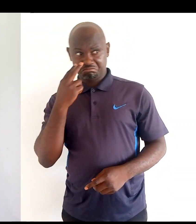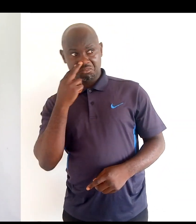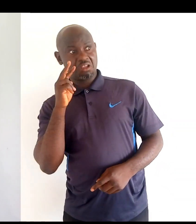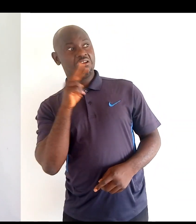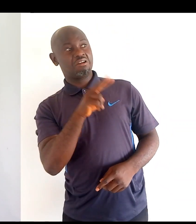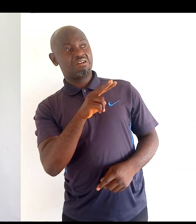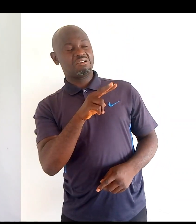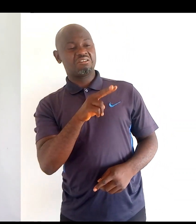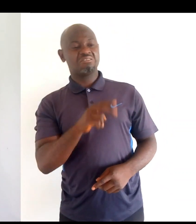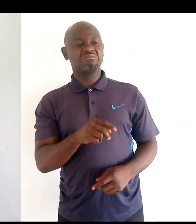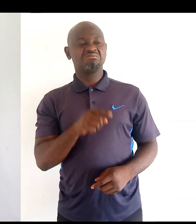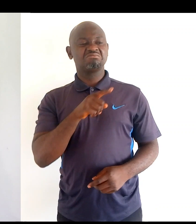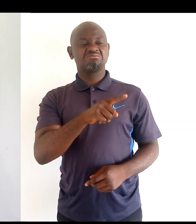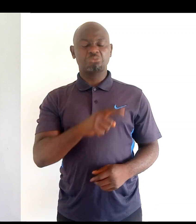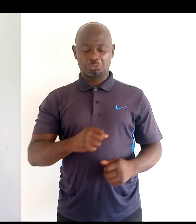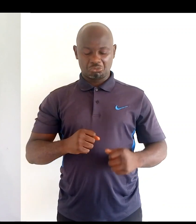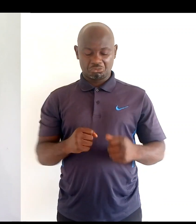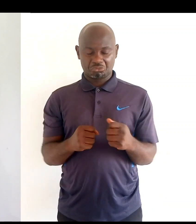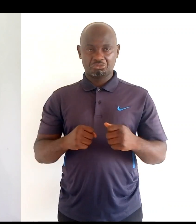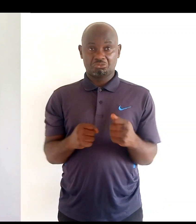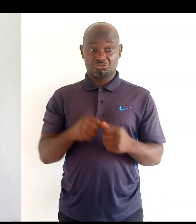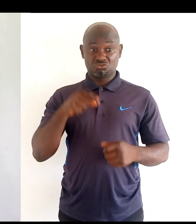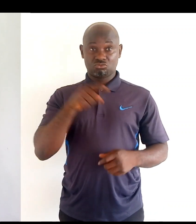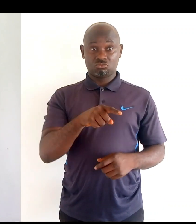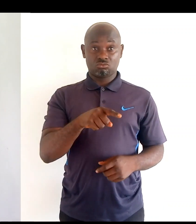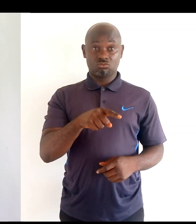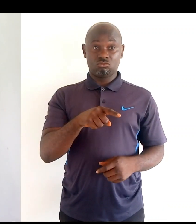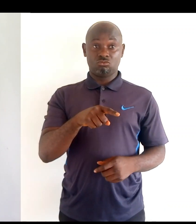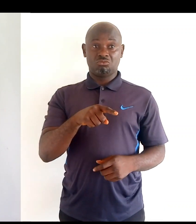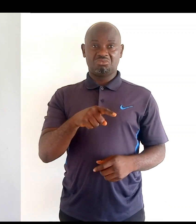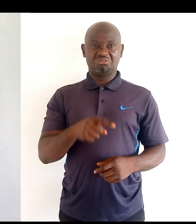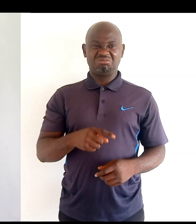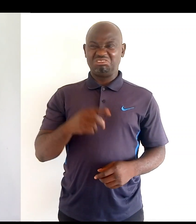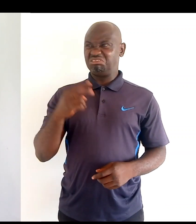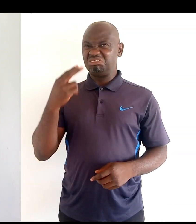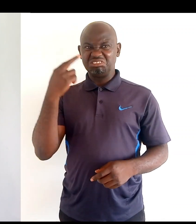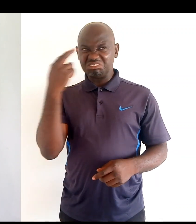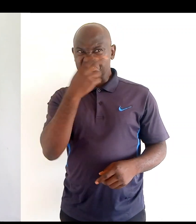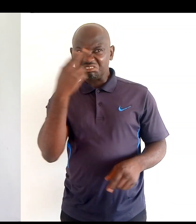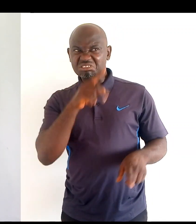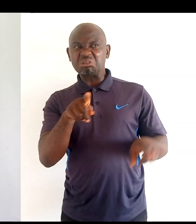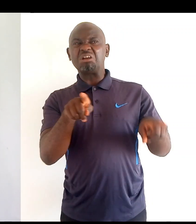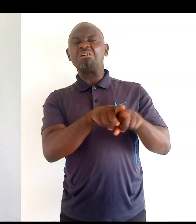education, because they will be in class without being able to understand everything that is going